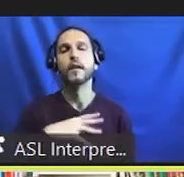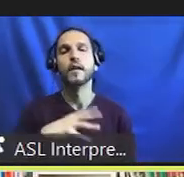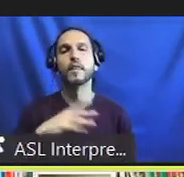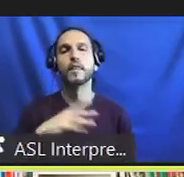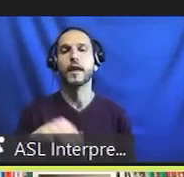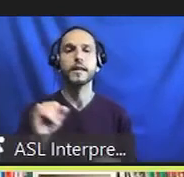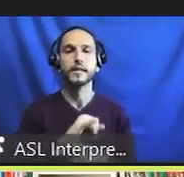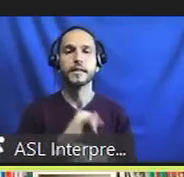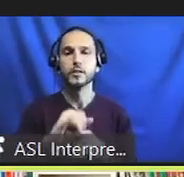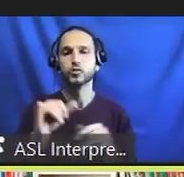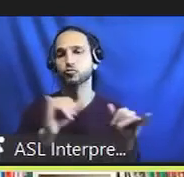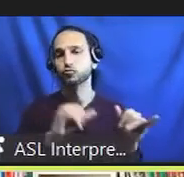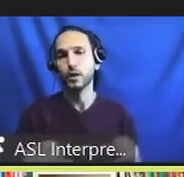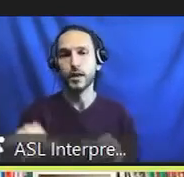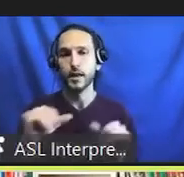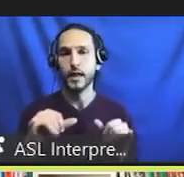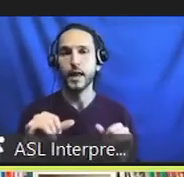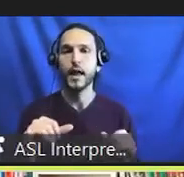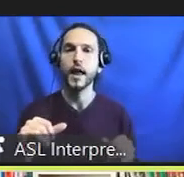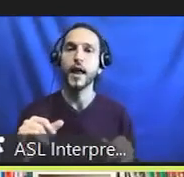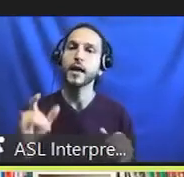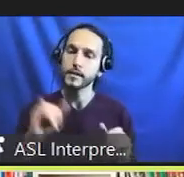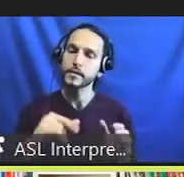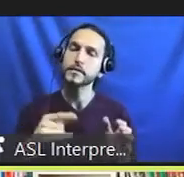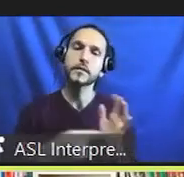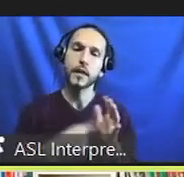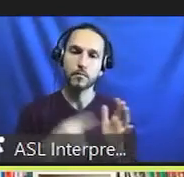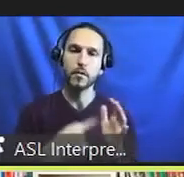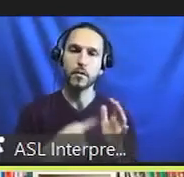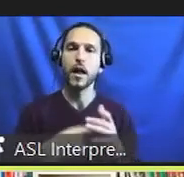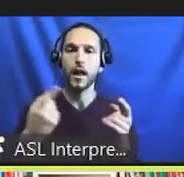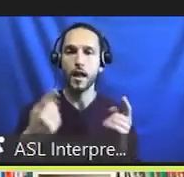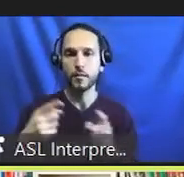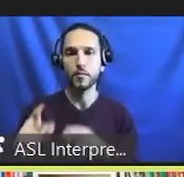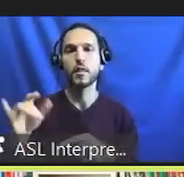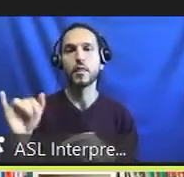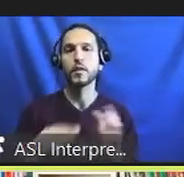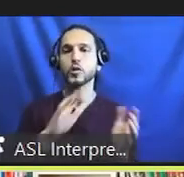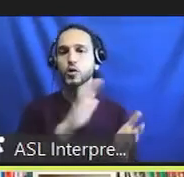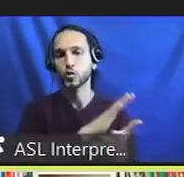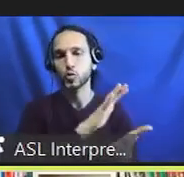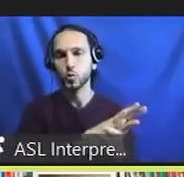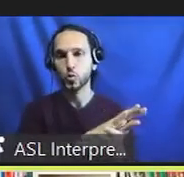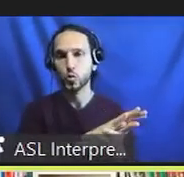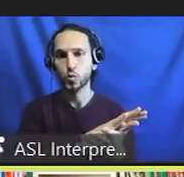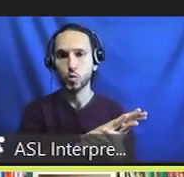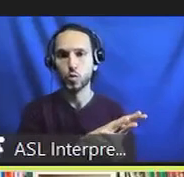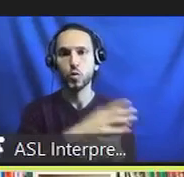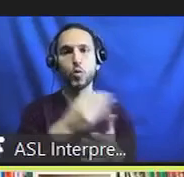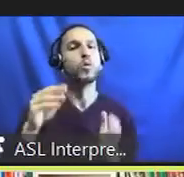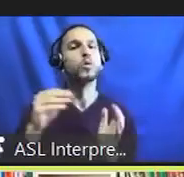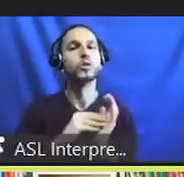we have had this a couple of times, where the student is not